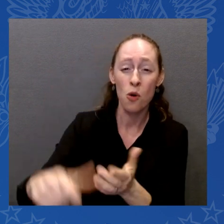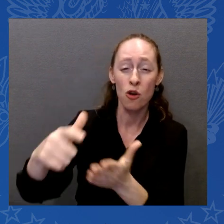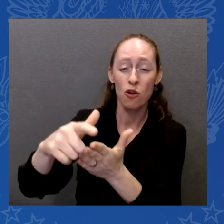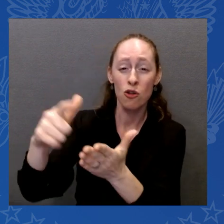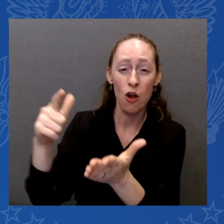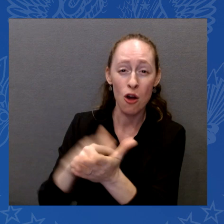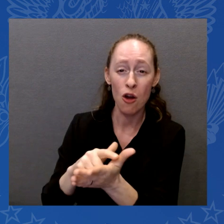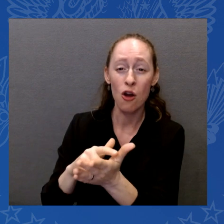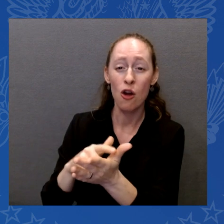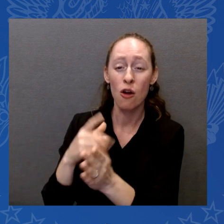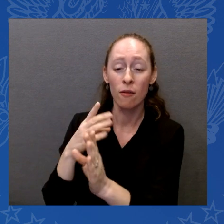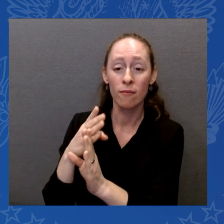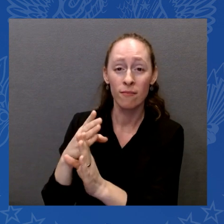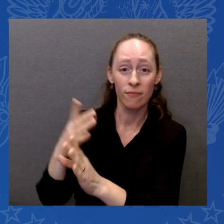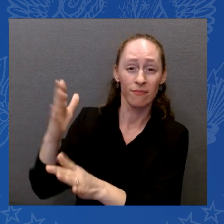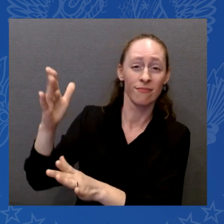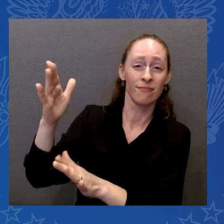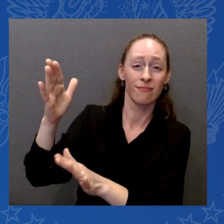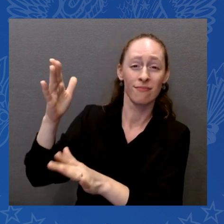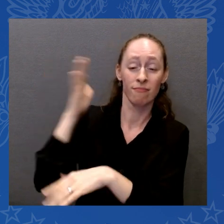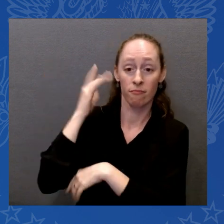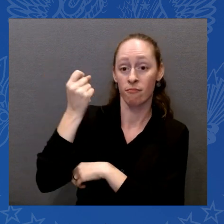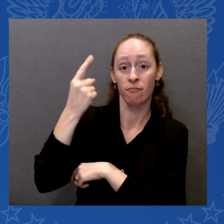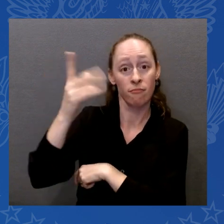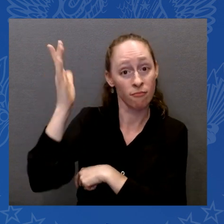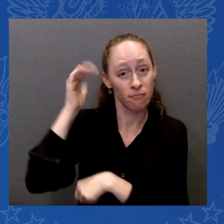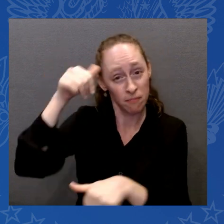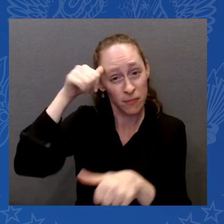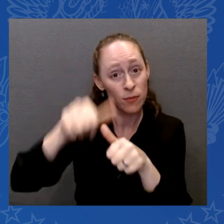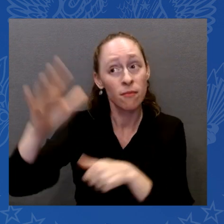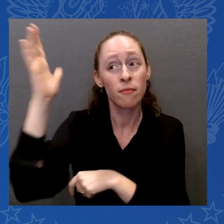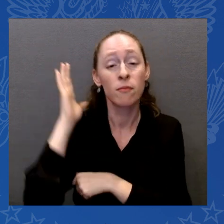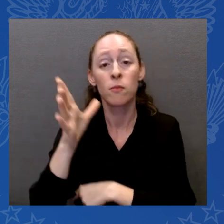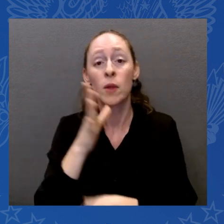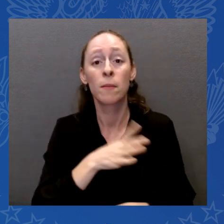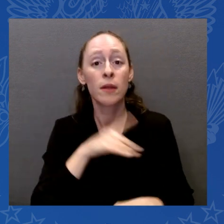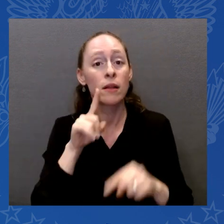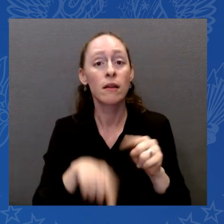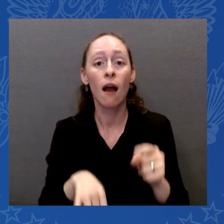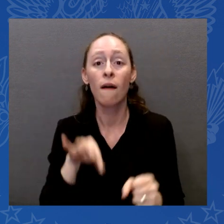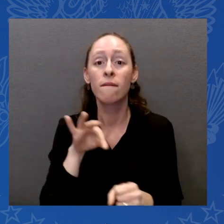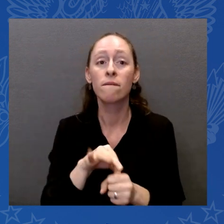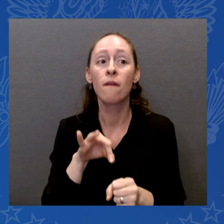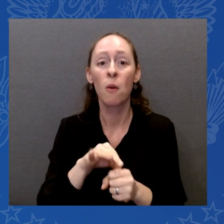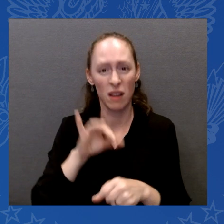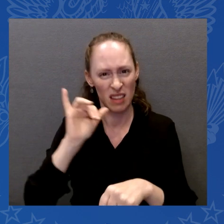What we are seeing in laws around our country is the criminalization of doctors and healthcare providers.